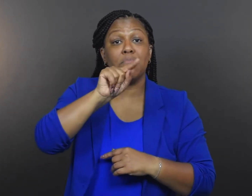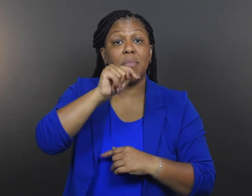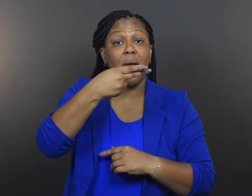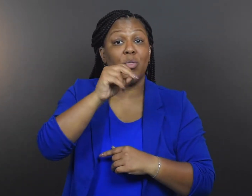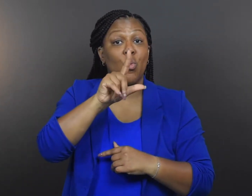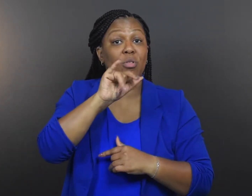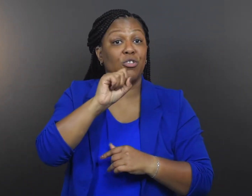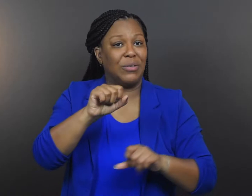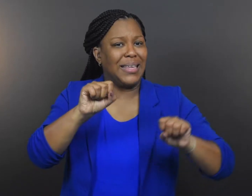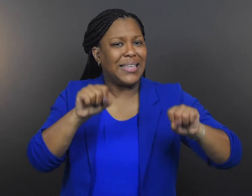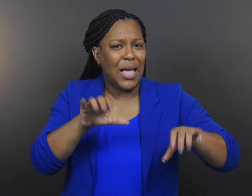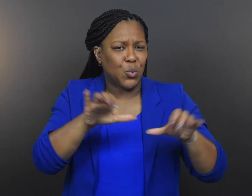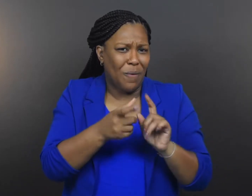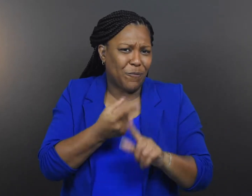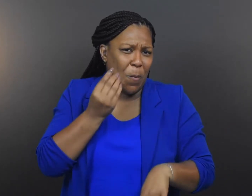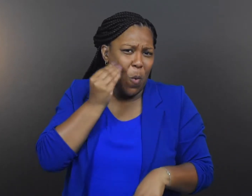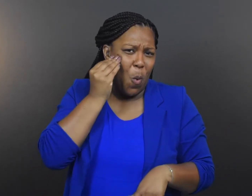and pathologists can do it from home.